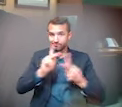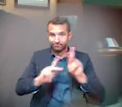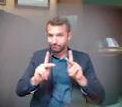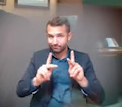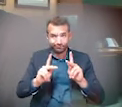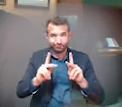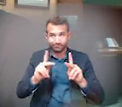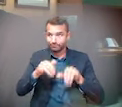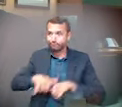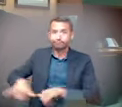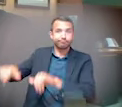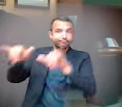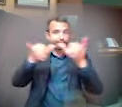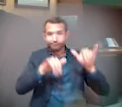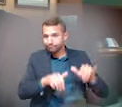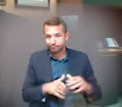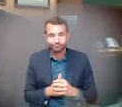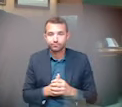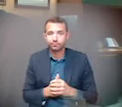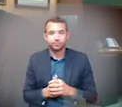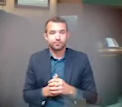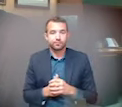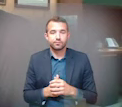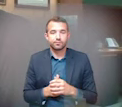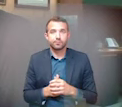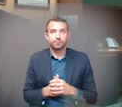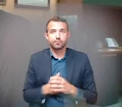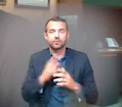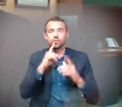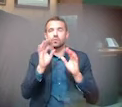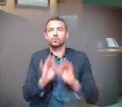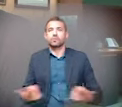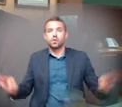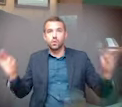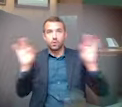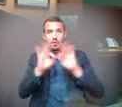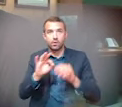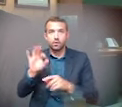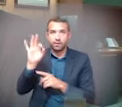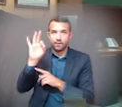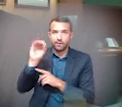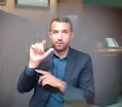in an experience in the same way. I know this is really important to us at the Folklife Festival.